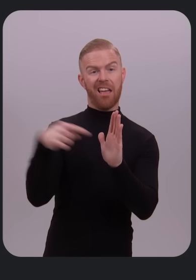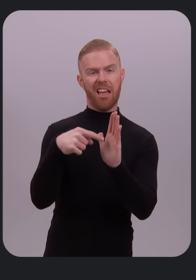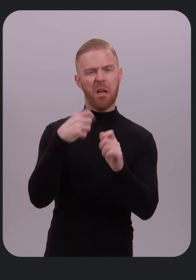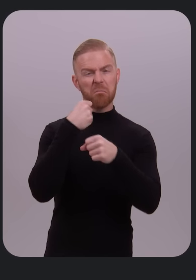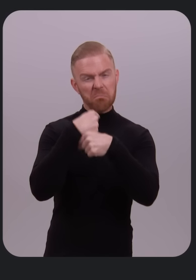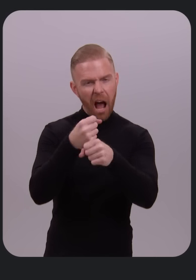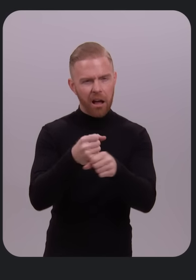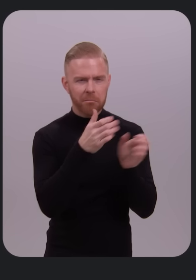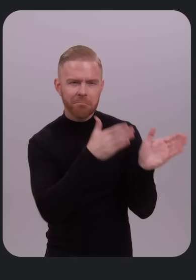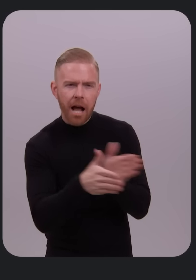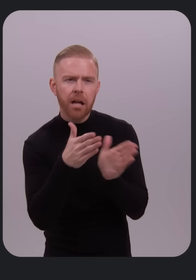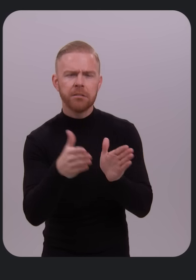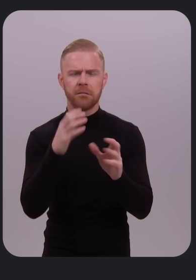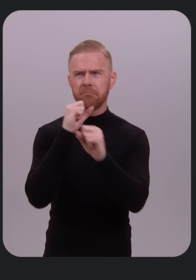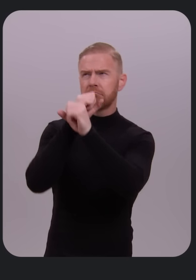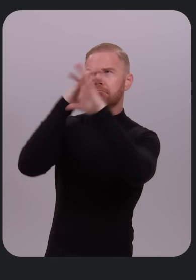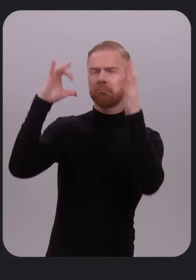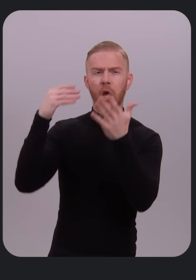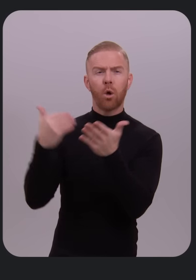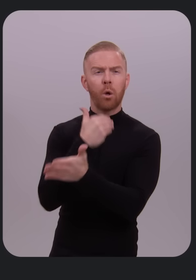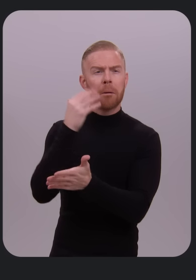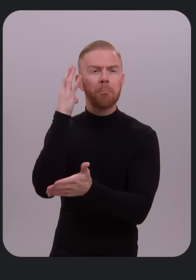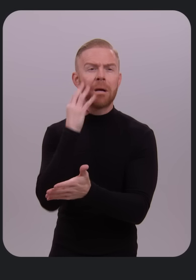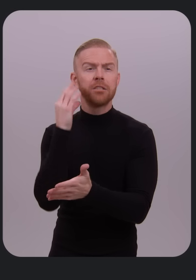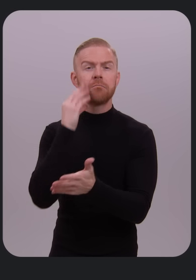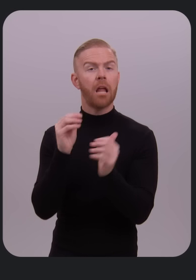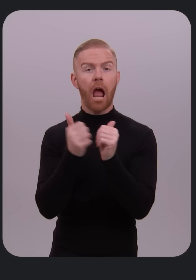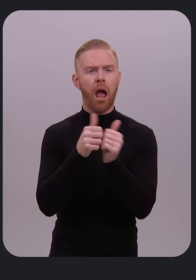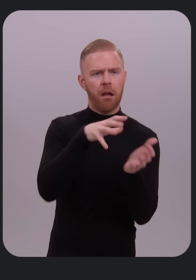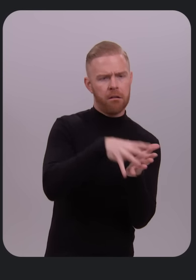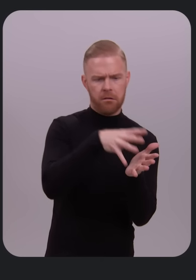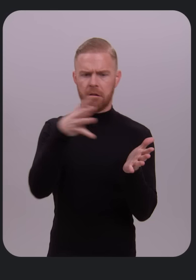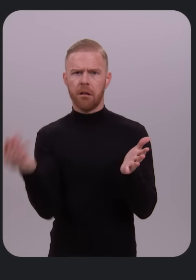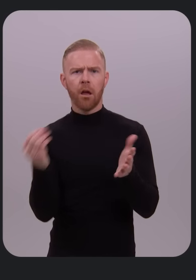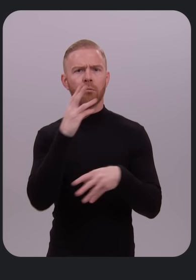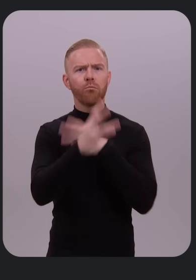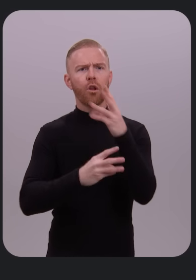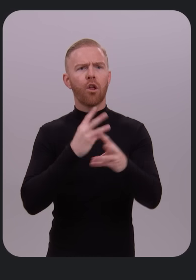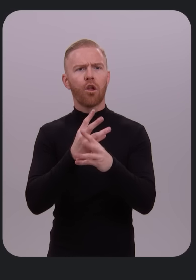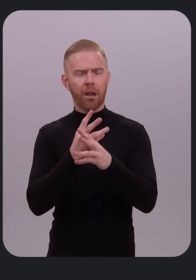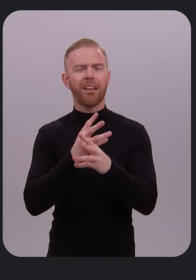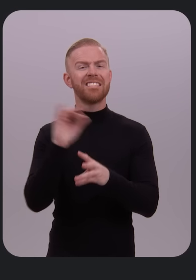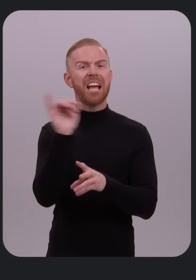new experiences by simulating aspects of the world, just like the brain does.